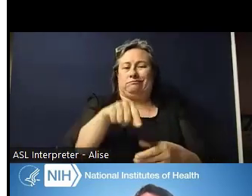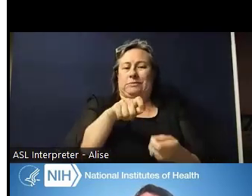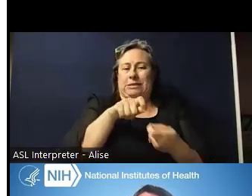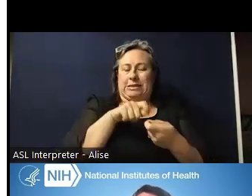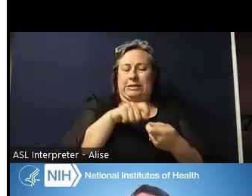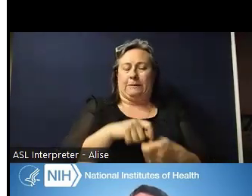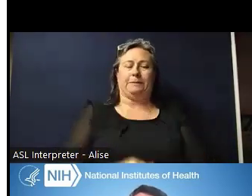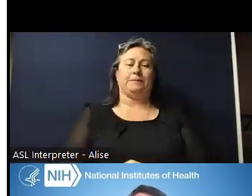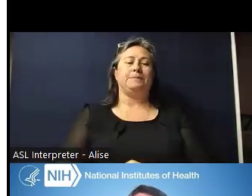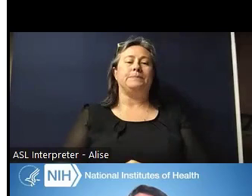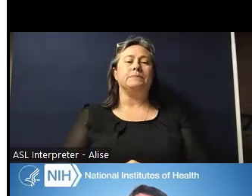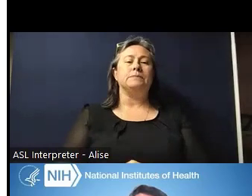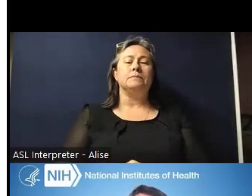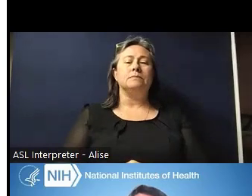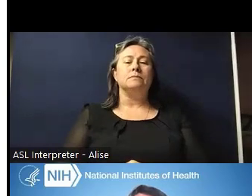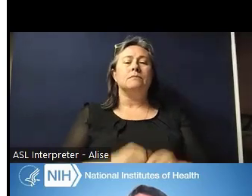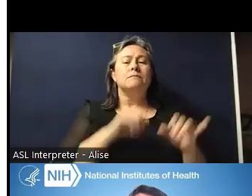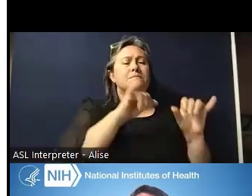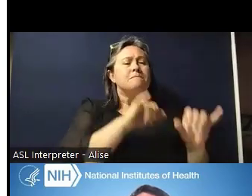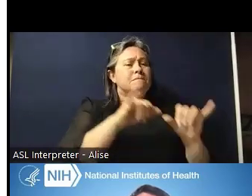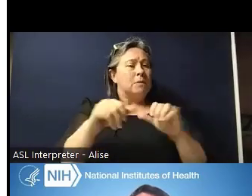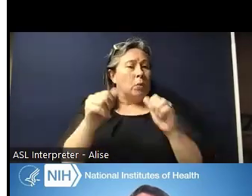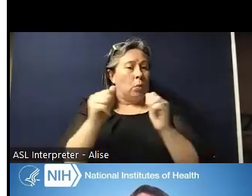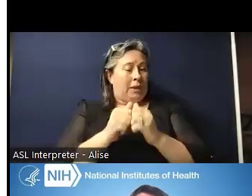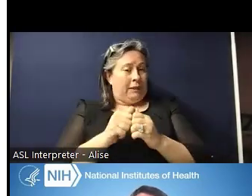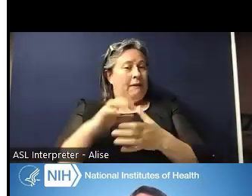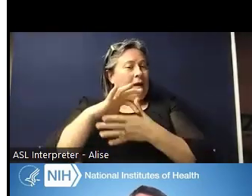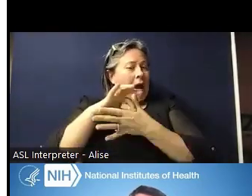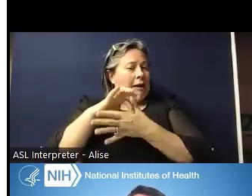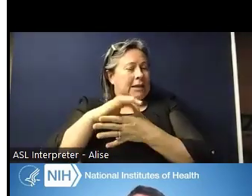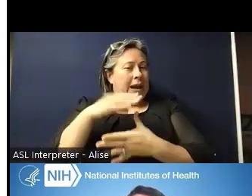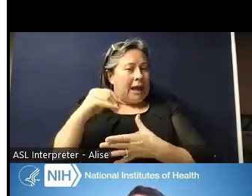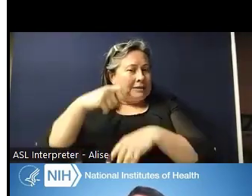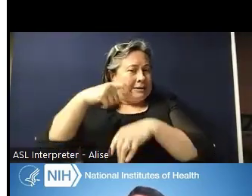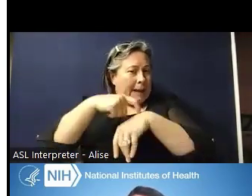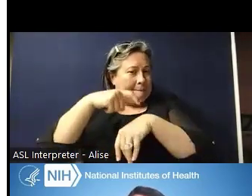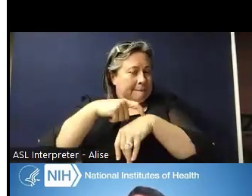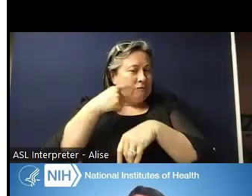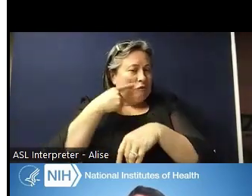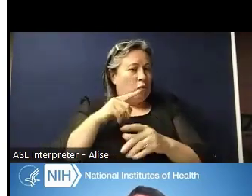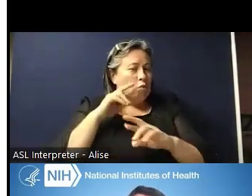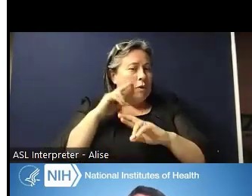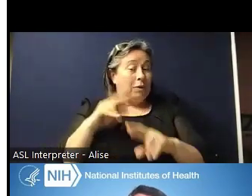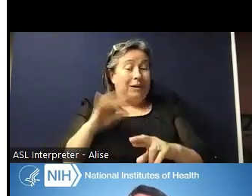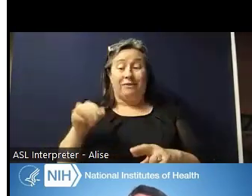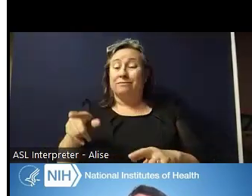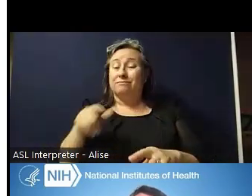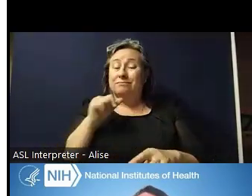Similarly, with the timing and content of reports, if you don't lay out those expectations up front,